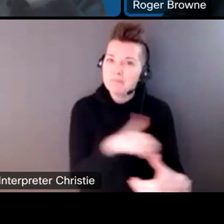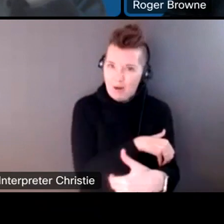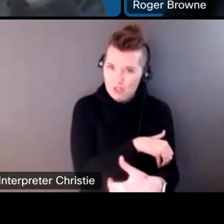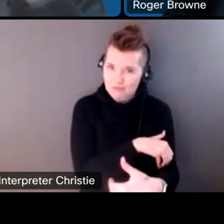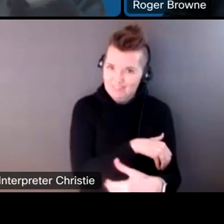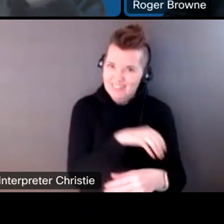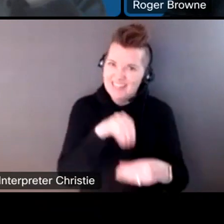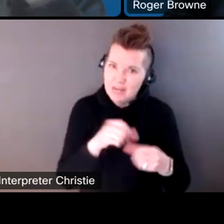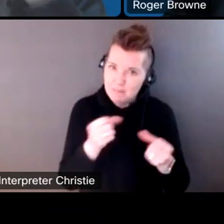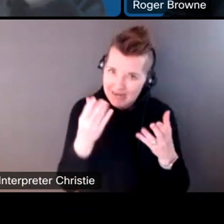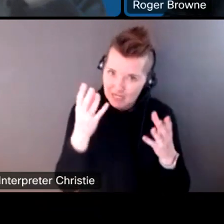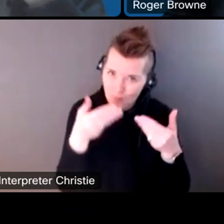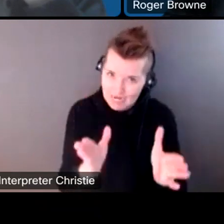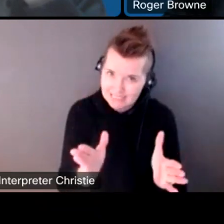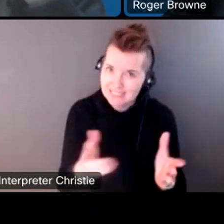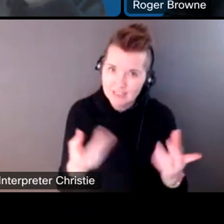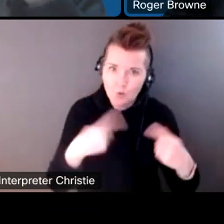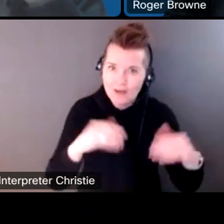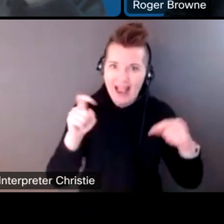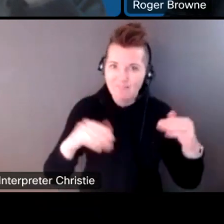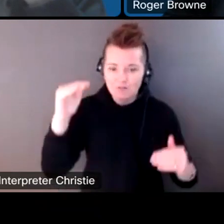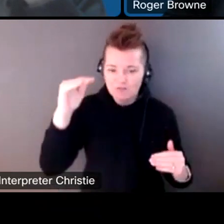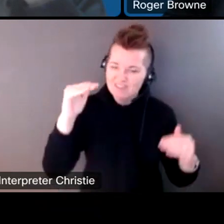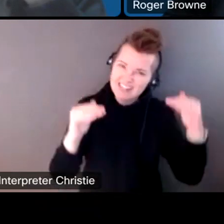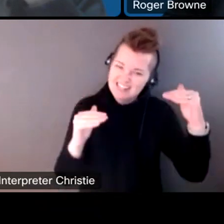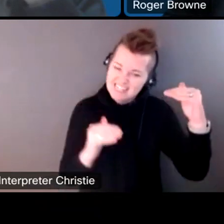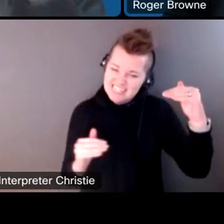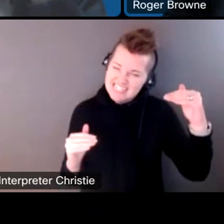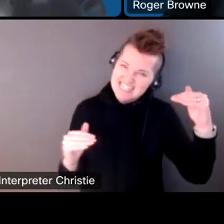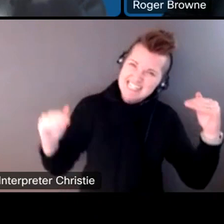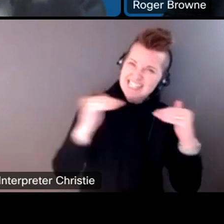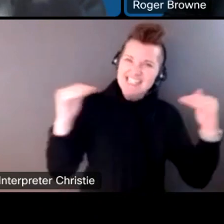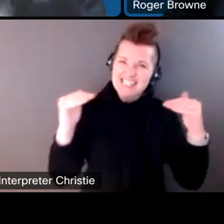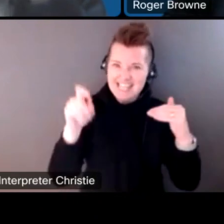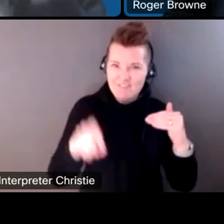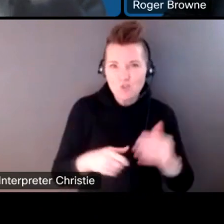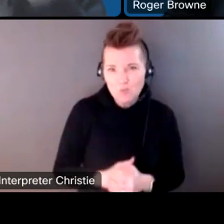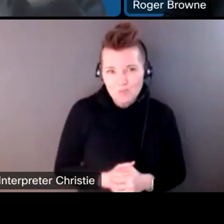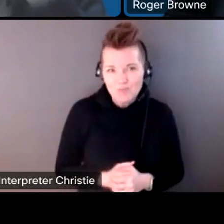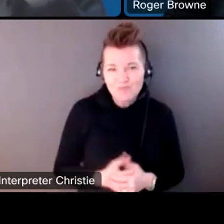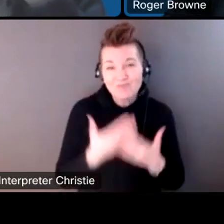to be equalized a bit, so thank you. Charissa Iogna: Thank you, Sarah.